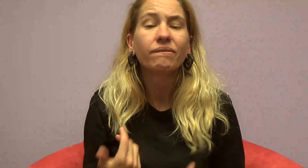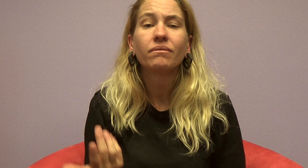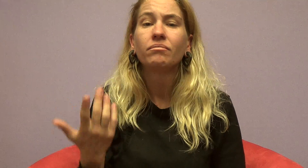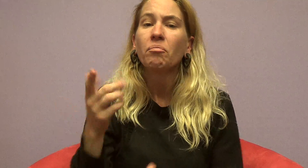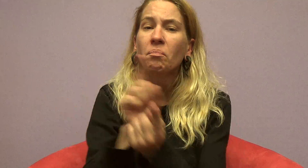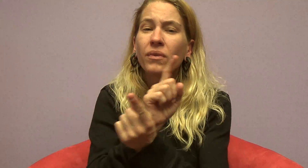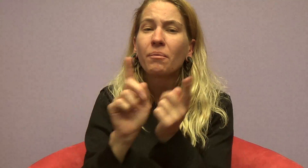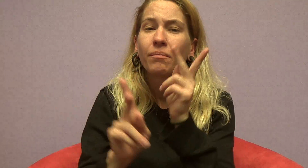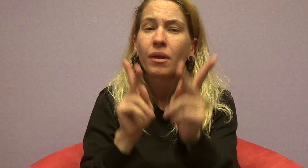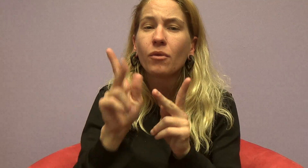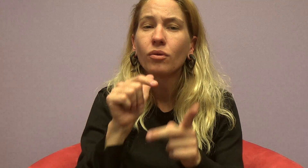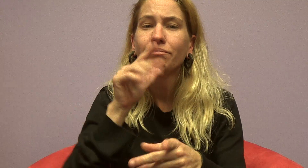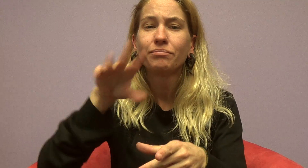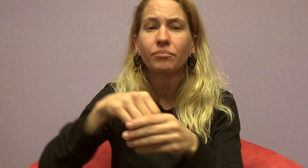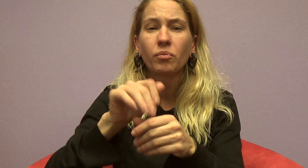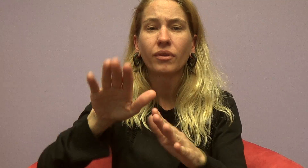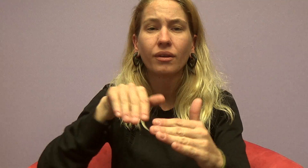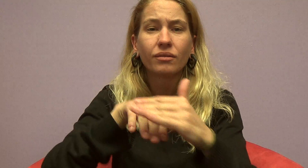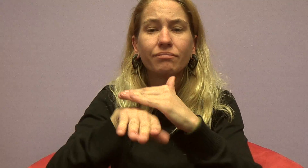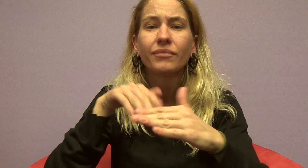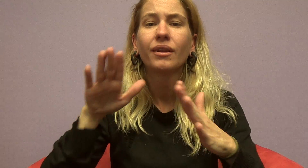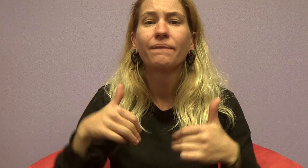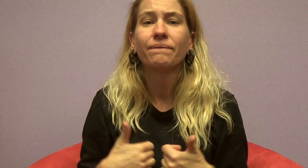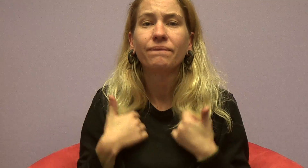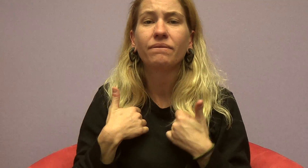meet people who have been involved in and out of the child's life like the